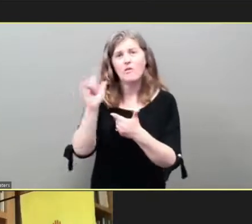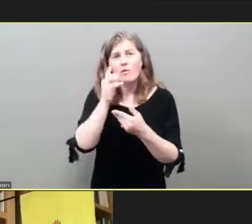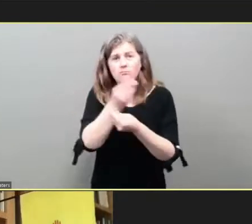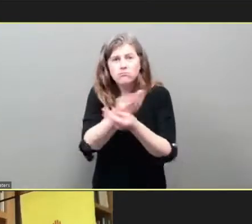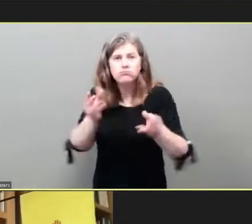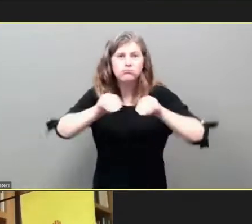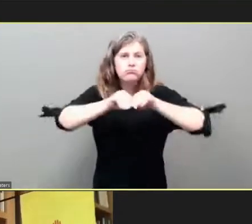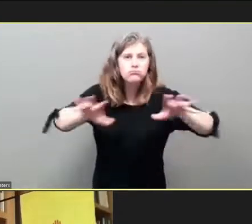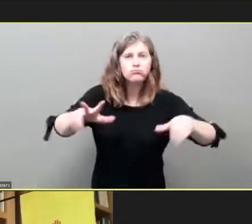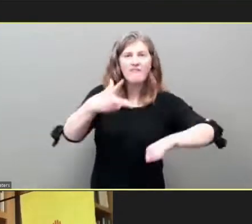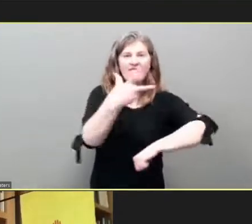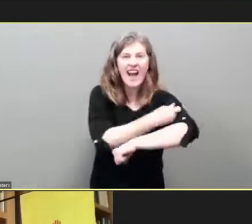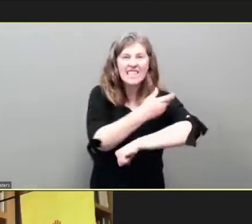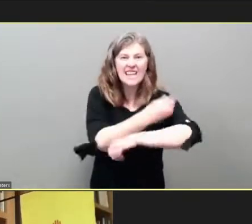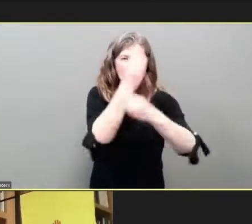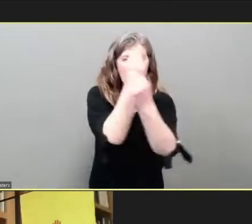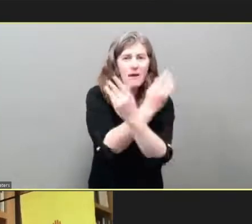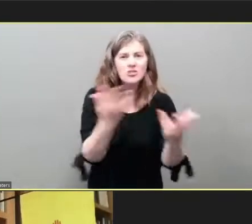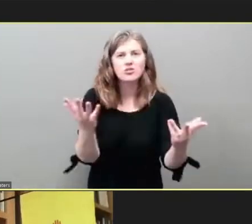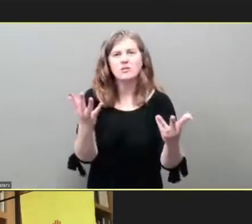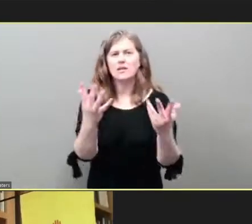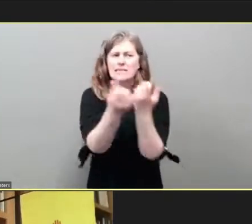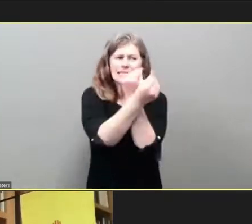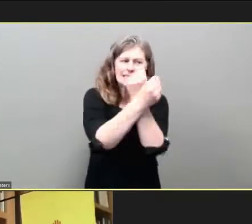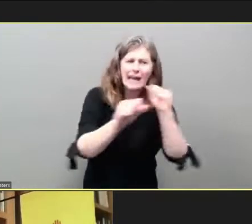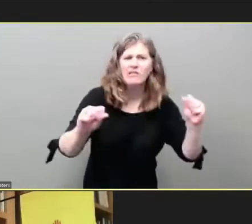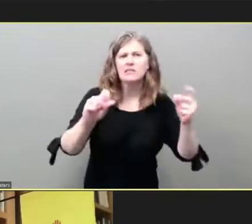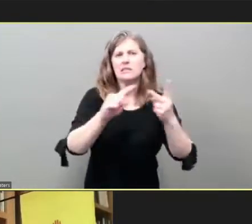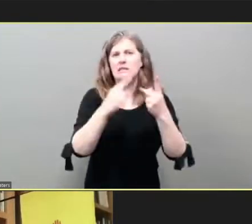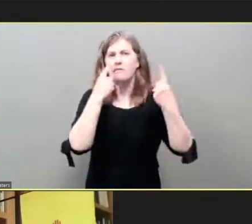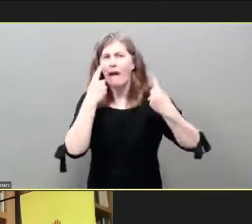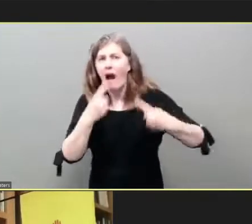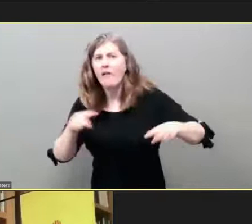public at the safety and efficacy of the vaccine, encouraging them to talk